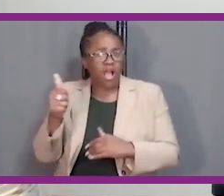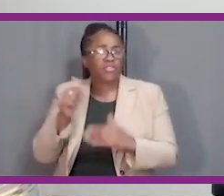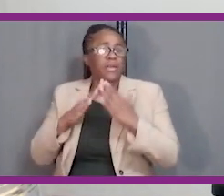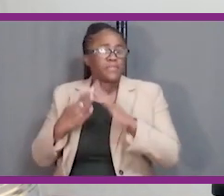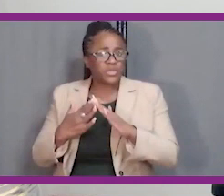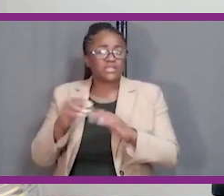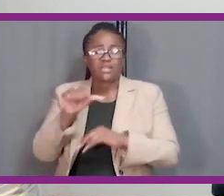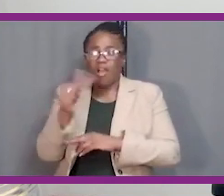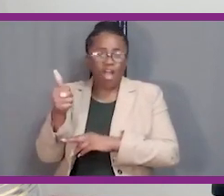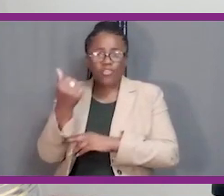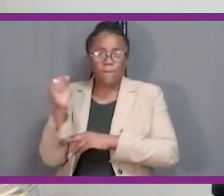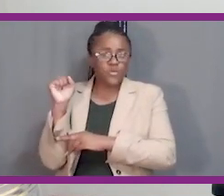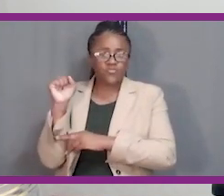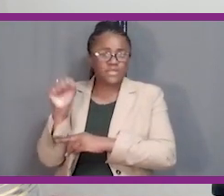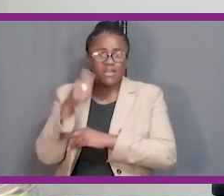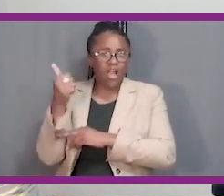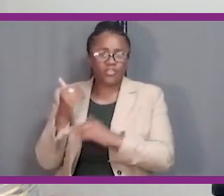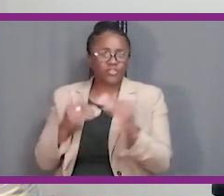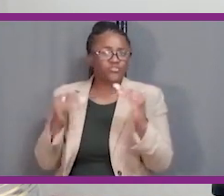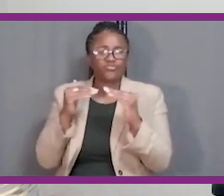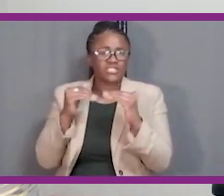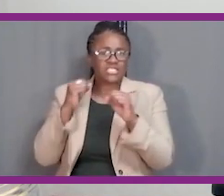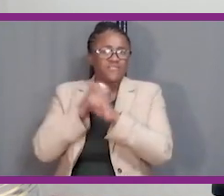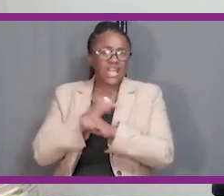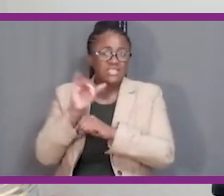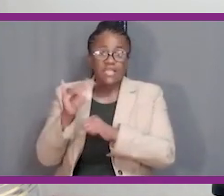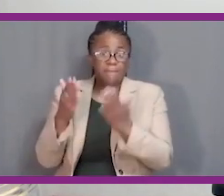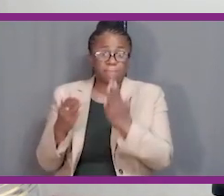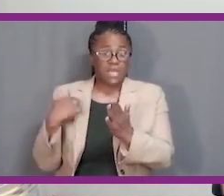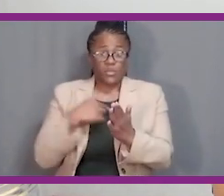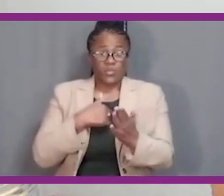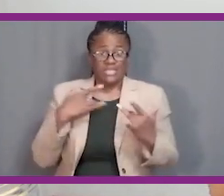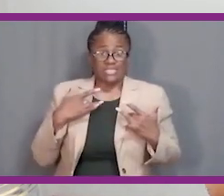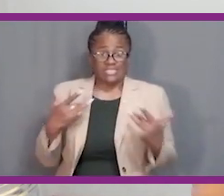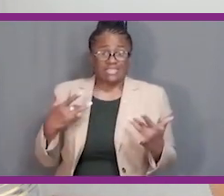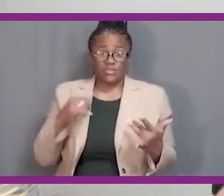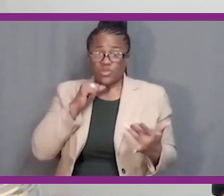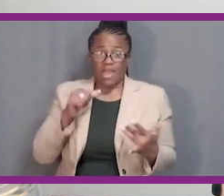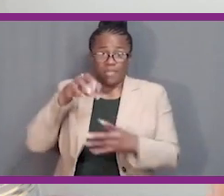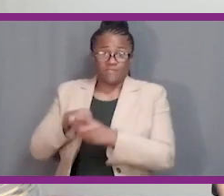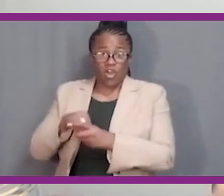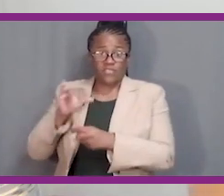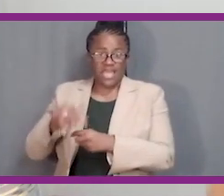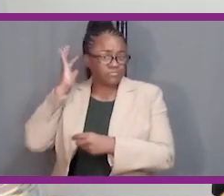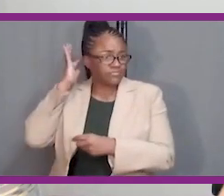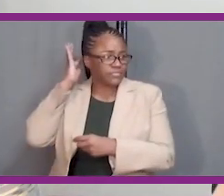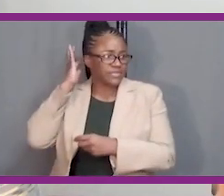a deep stake in, that won't impact us as much, but we know that their justice and their oppression